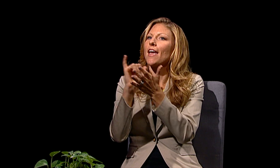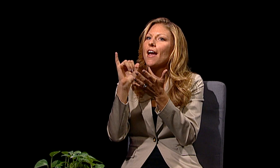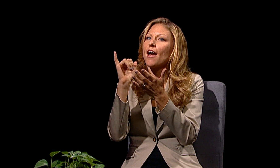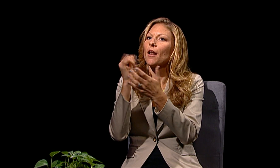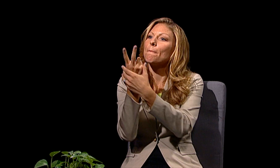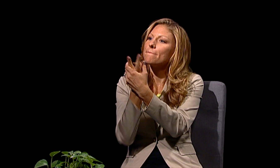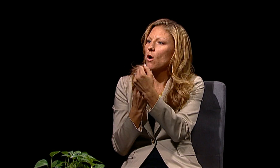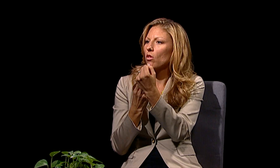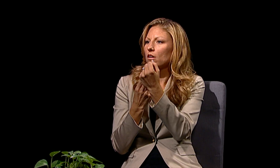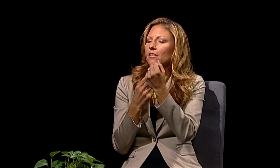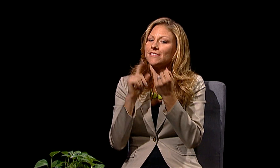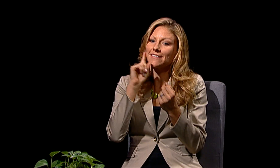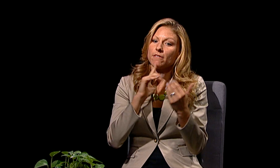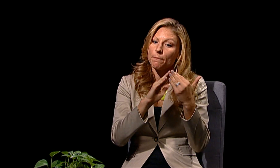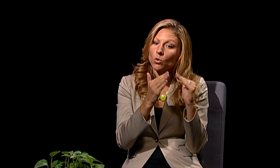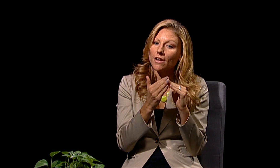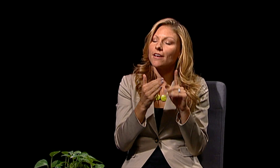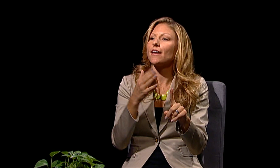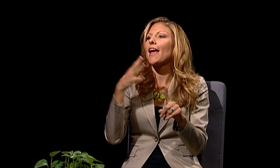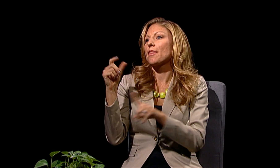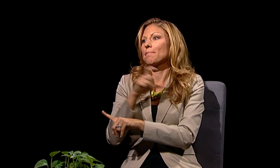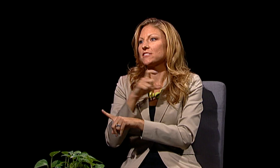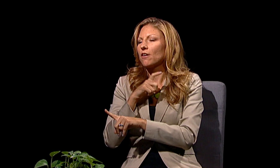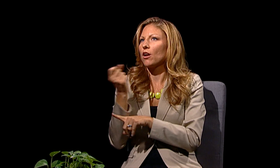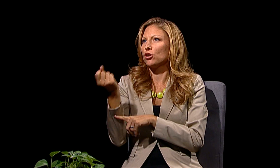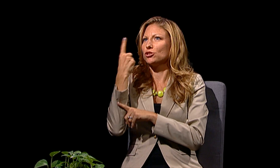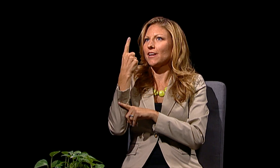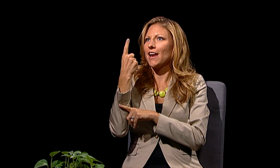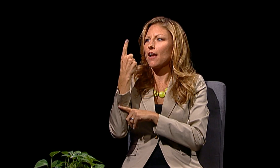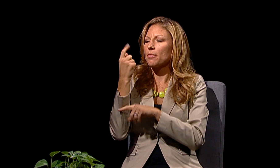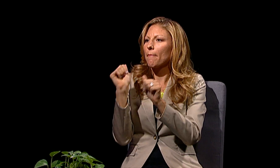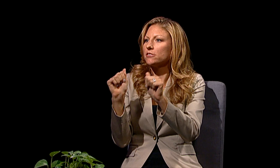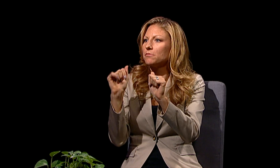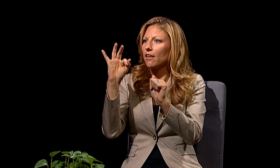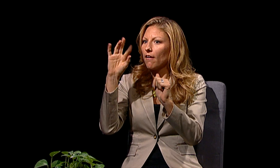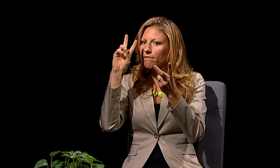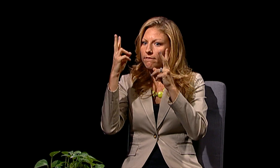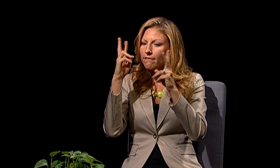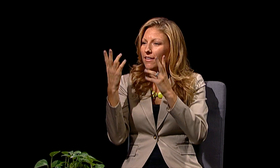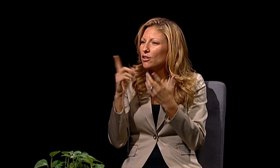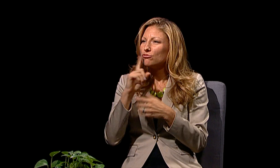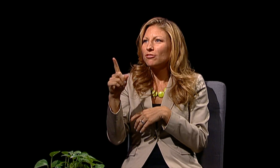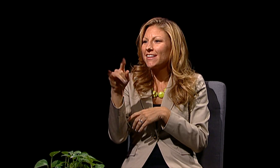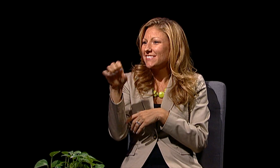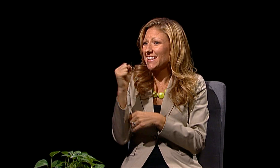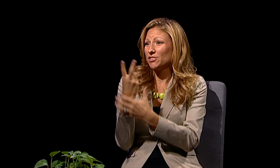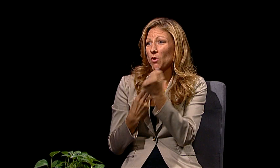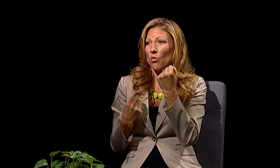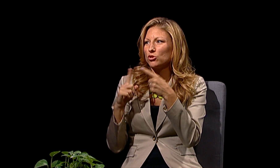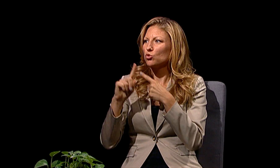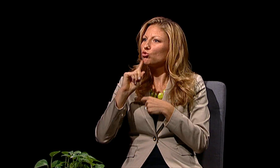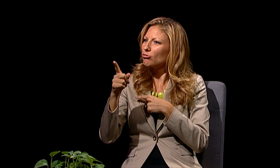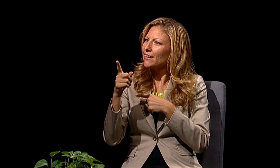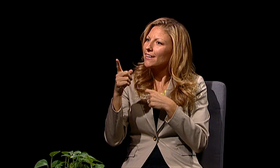I THINK IT'S REALLY IMPORTANT THAT BOTH THE DEAF COMMUNITY AND THE POLICE OFFICERS UNDERSTAND THE POTENTIAL OF MISUNDERSTANDING. ABSOLUTELY.